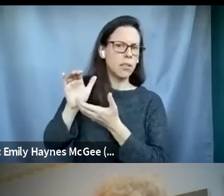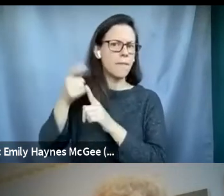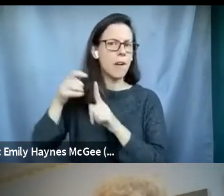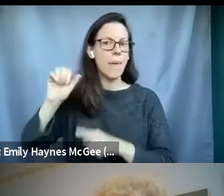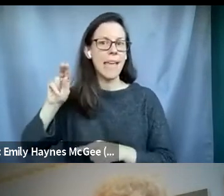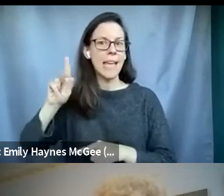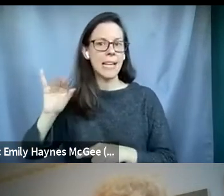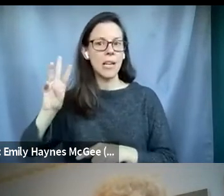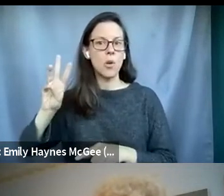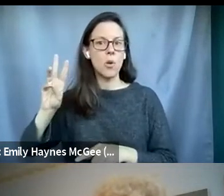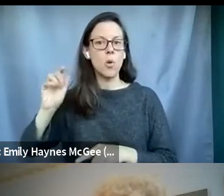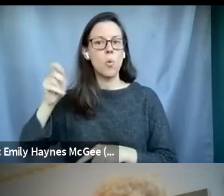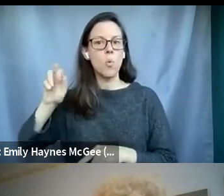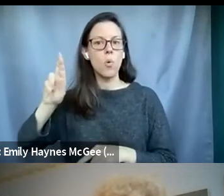Foundation for the visual arts.